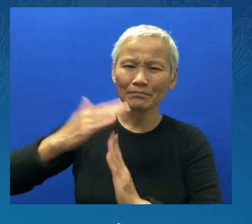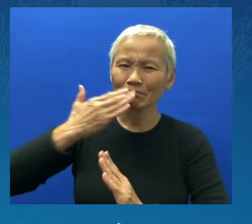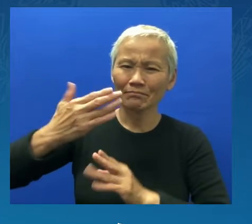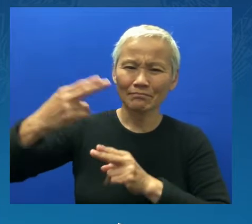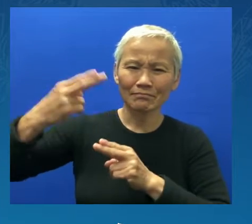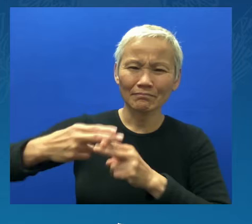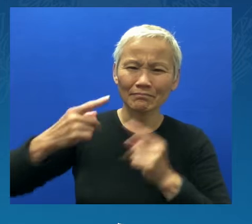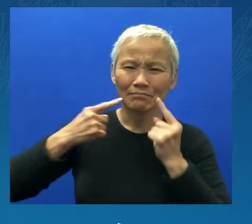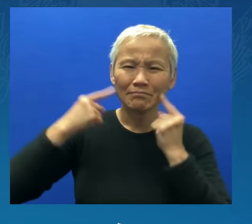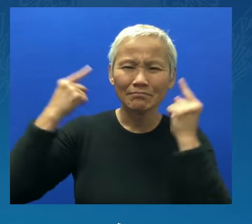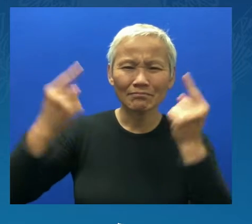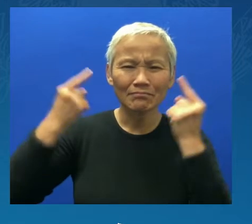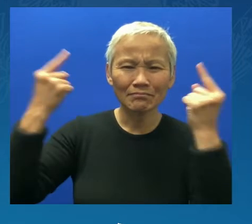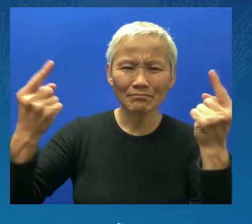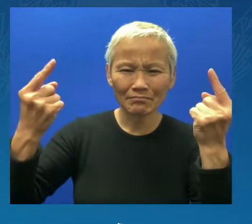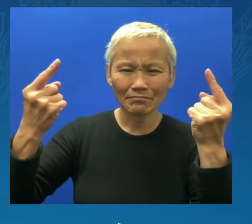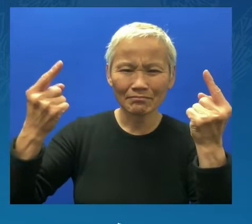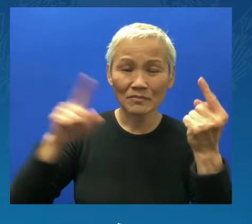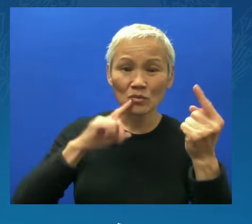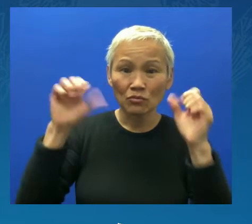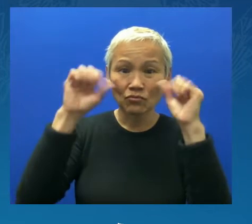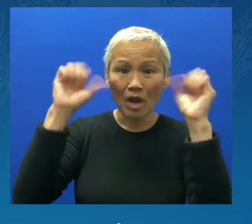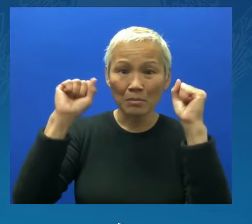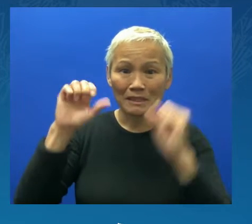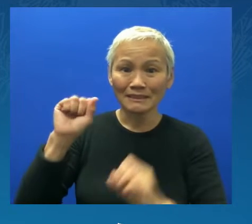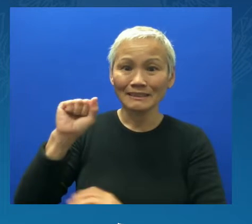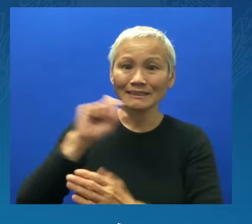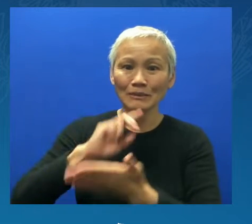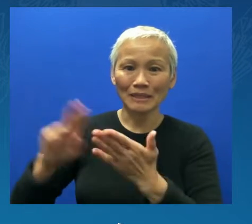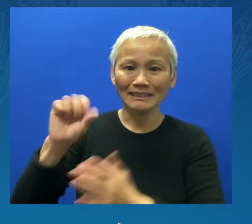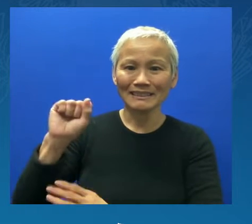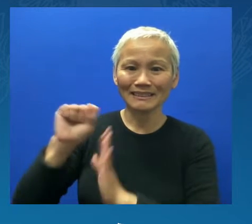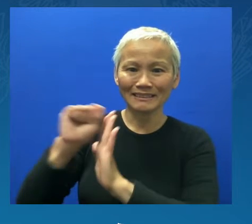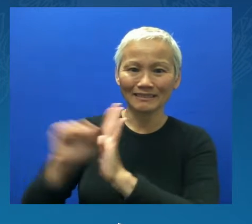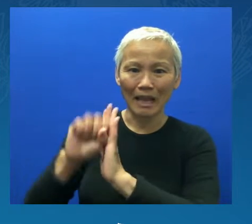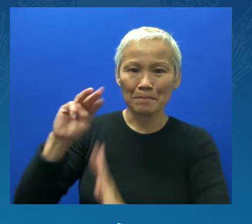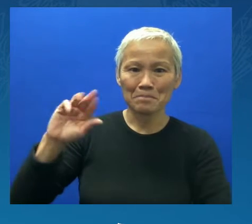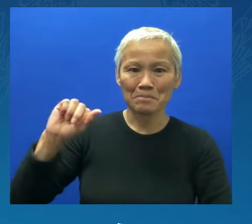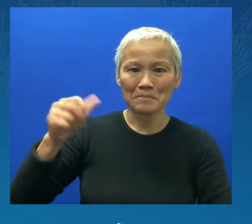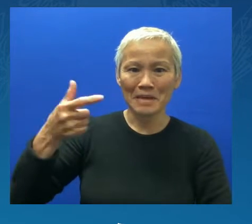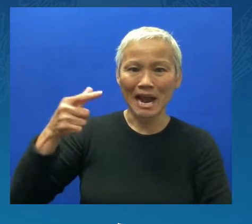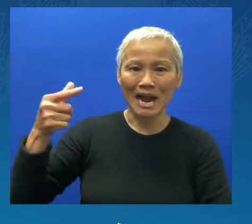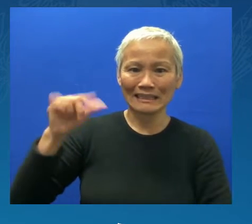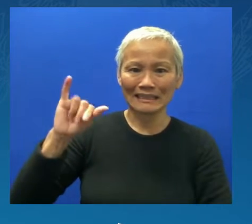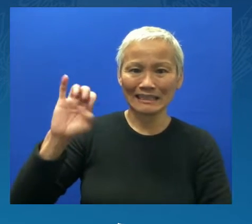Secretary of state, Maggie, to lose all of.